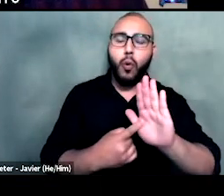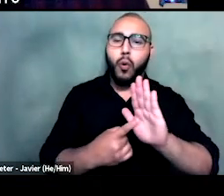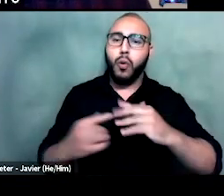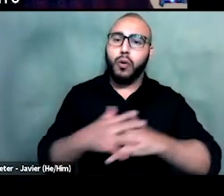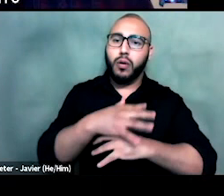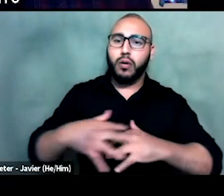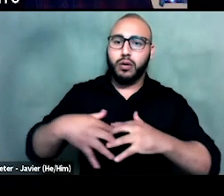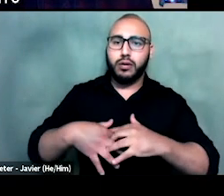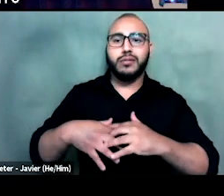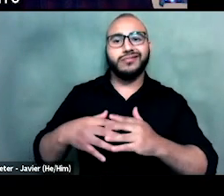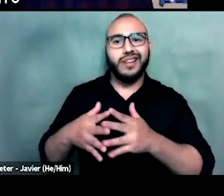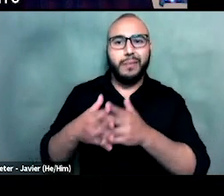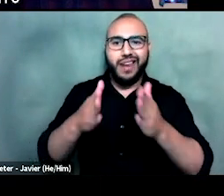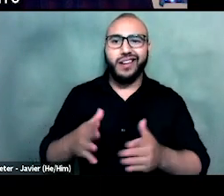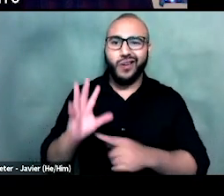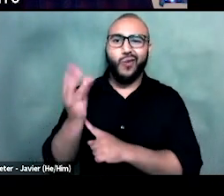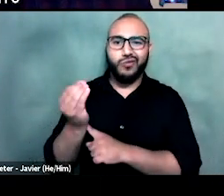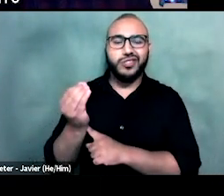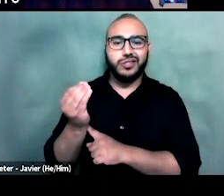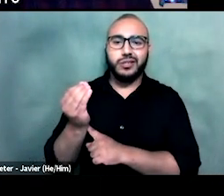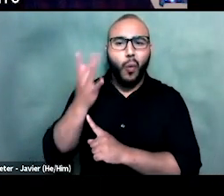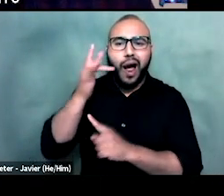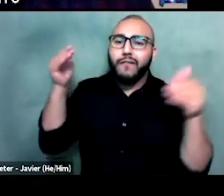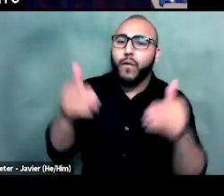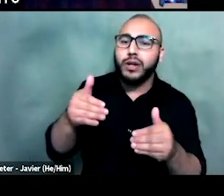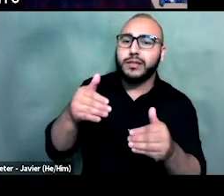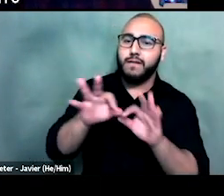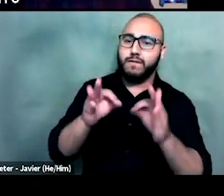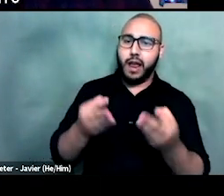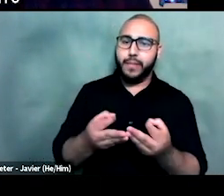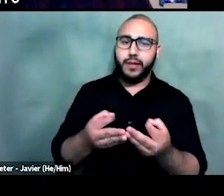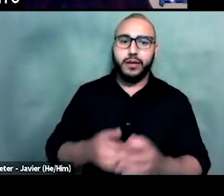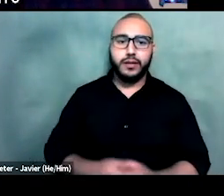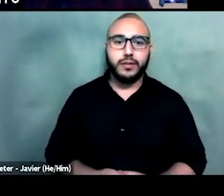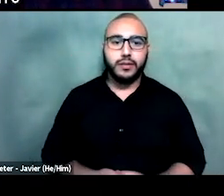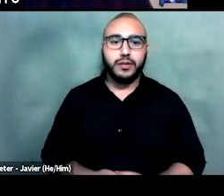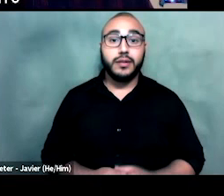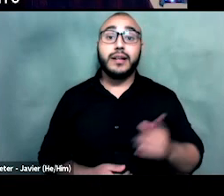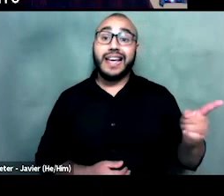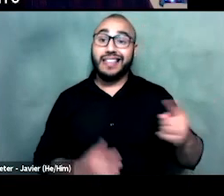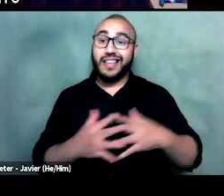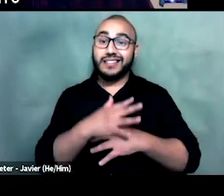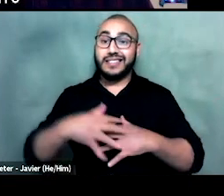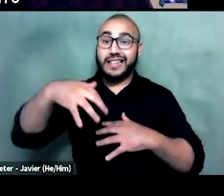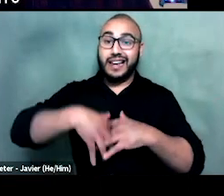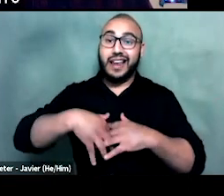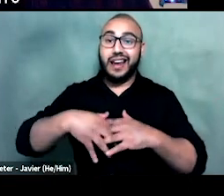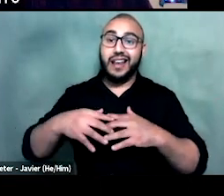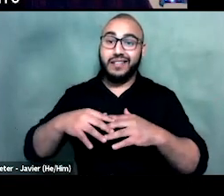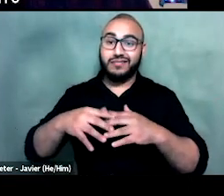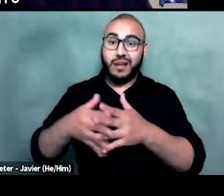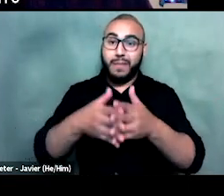the family. And you can see Native families still use these cradle boards today. This is